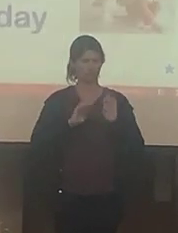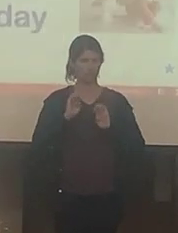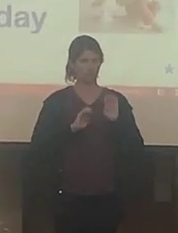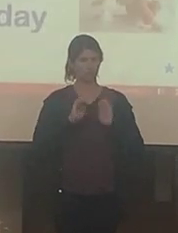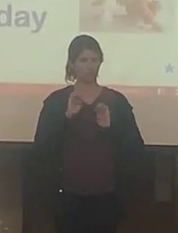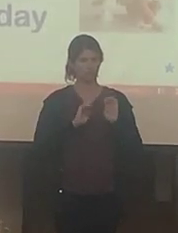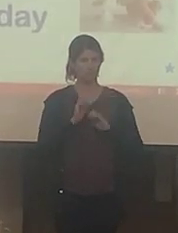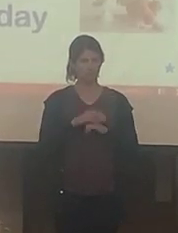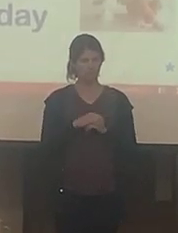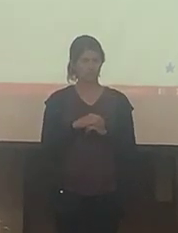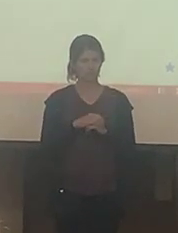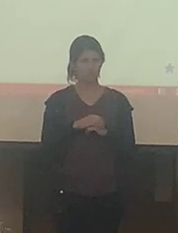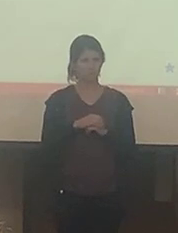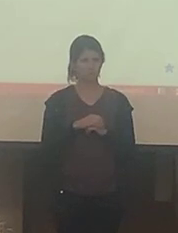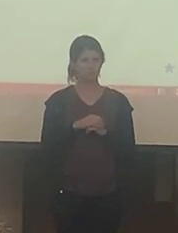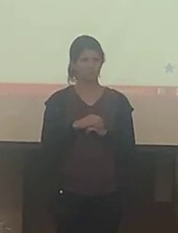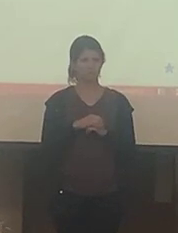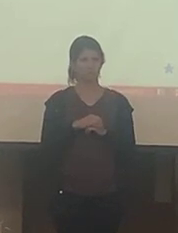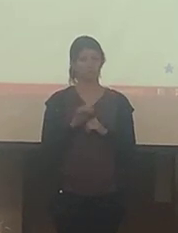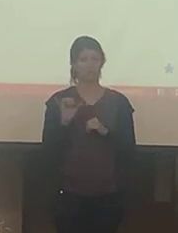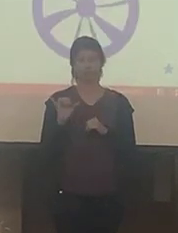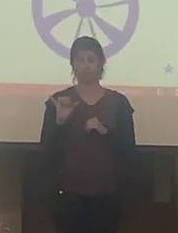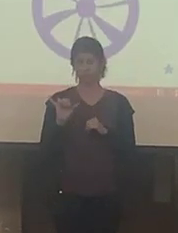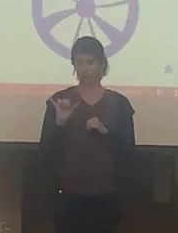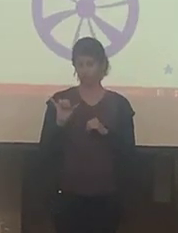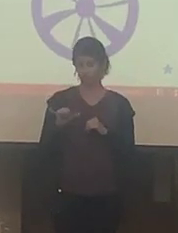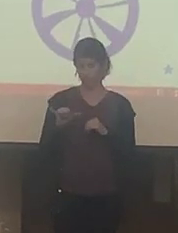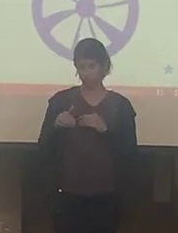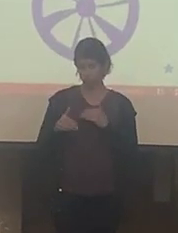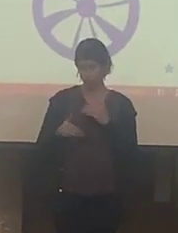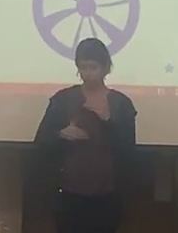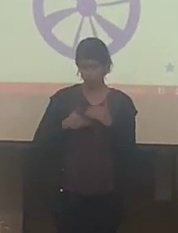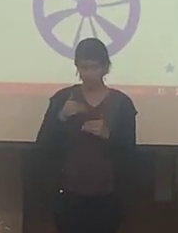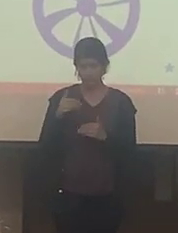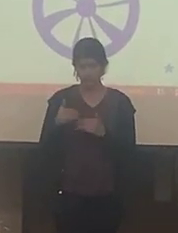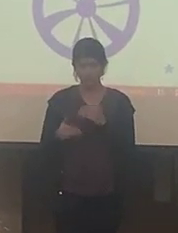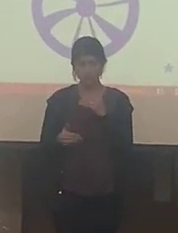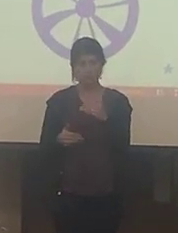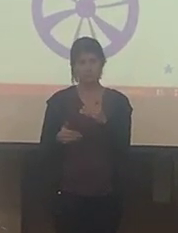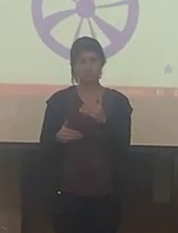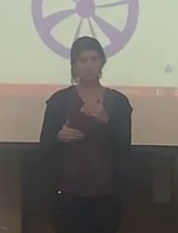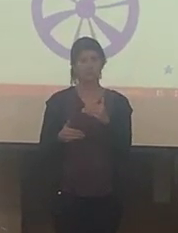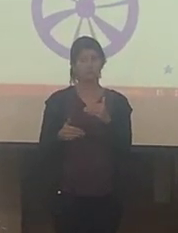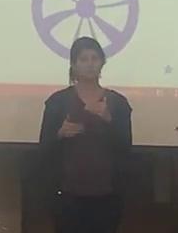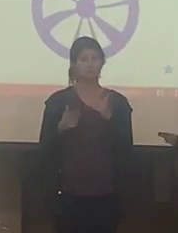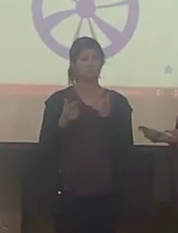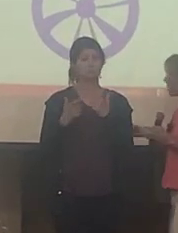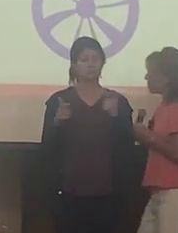so within that process one of the huge steps is